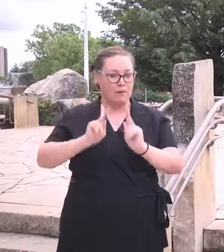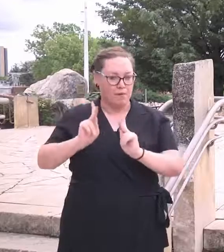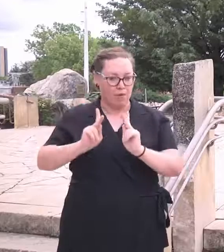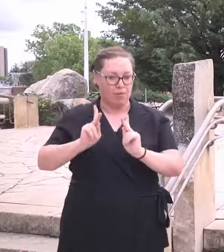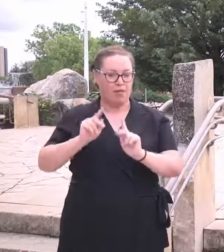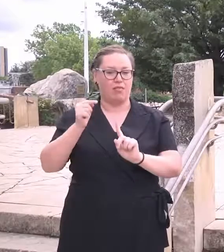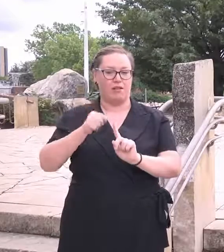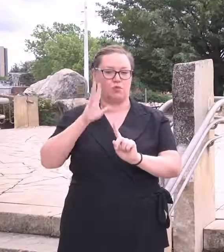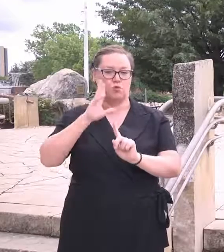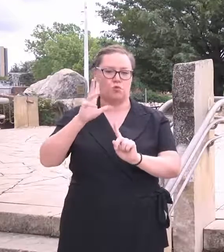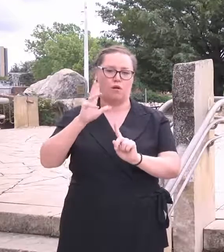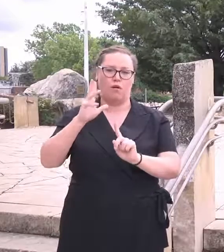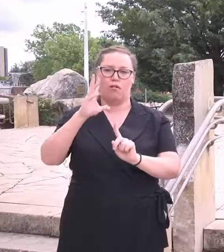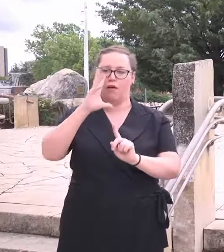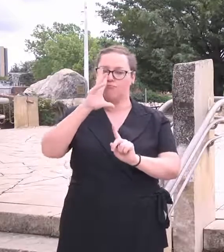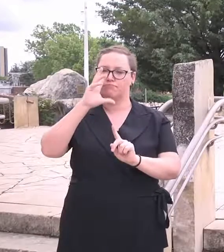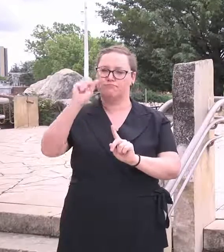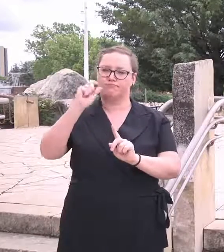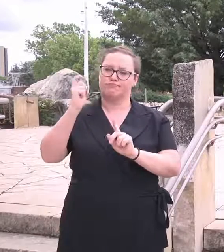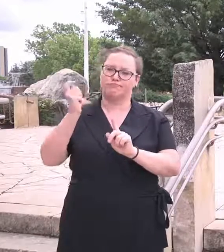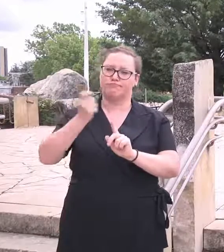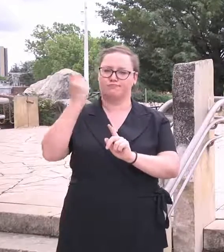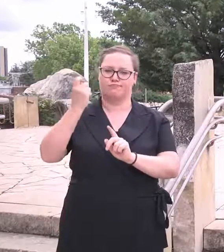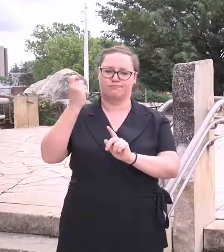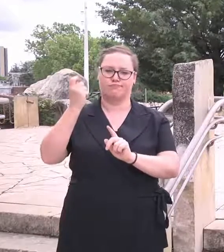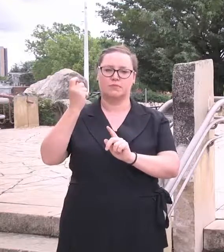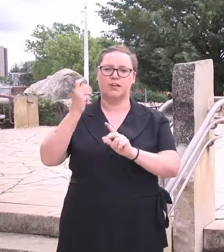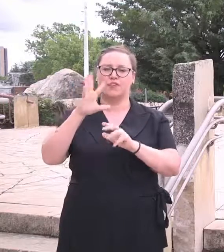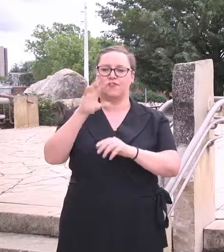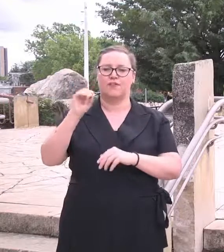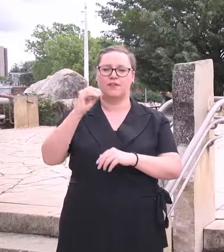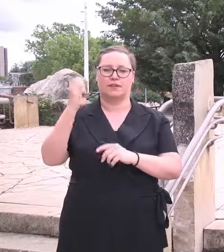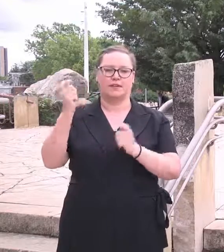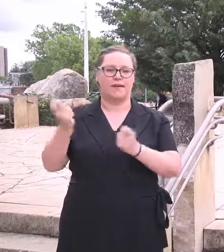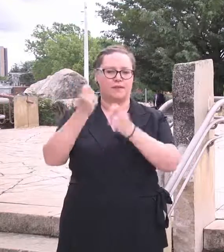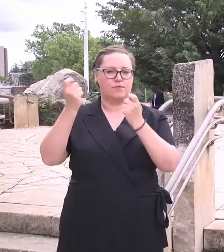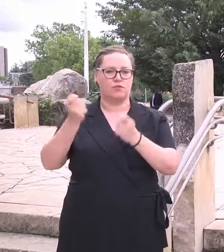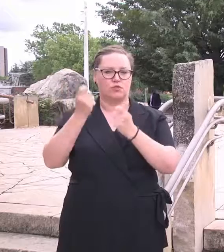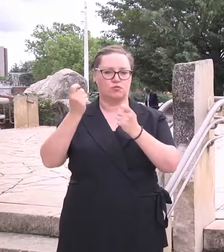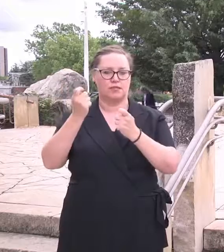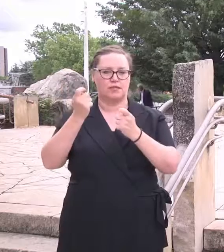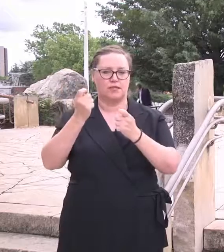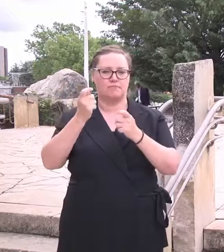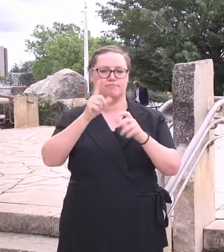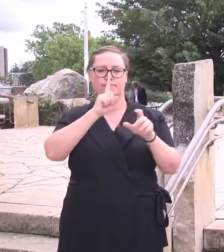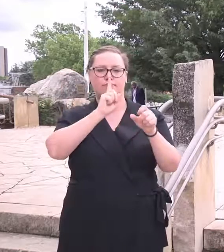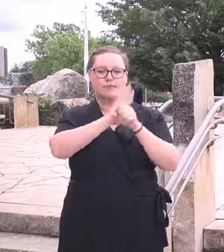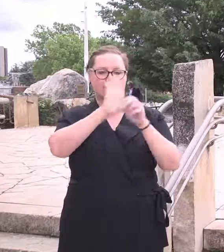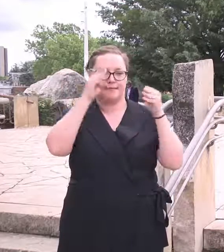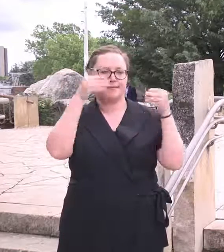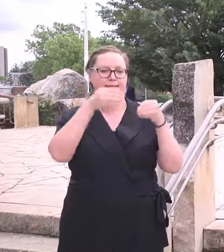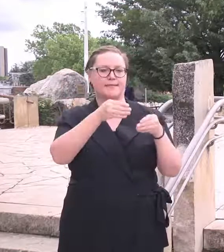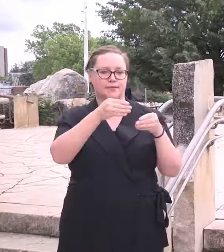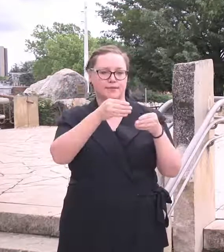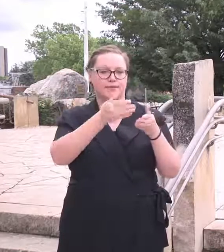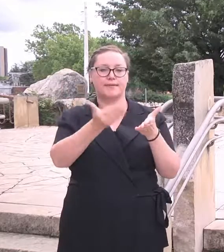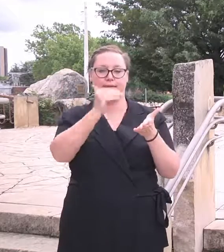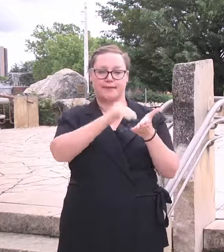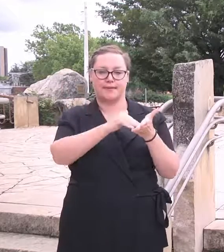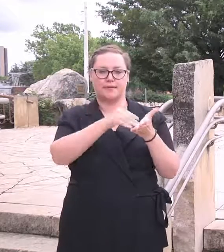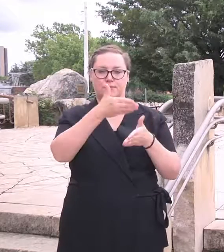commemorate and celebrate the 50th anniversary of the rededication of The Keeper of the Plains